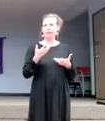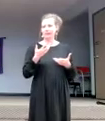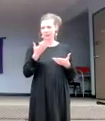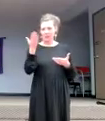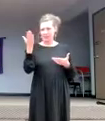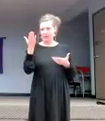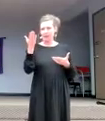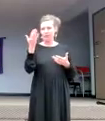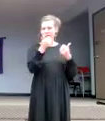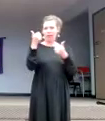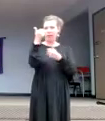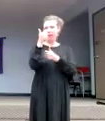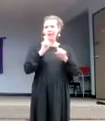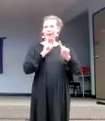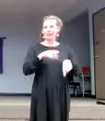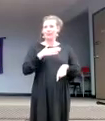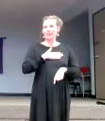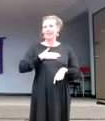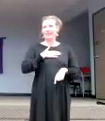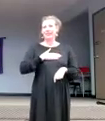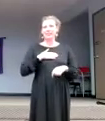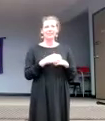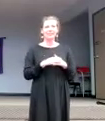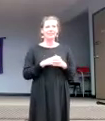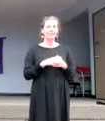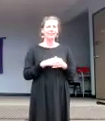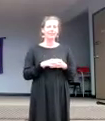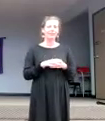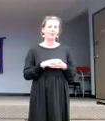getting correct answers here.